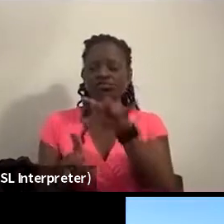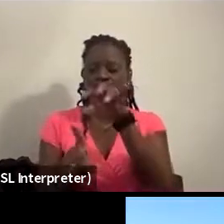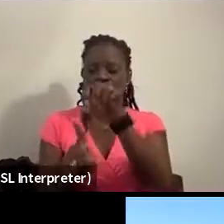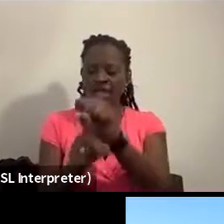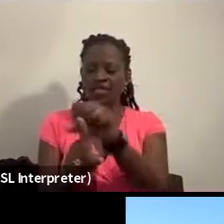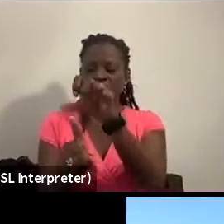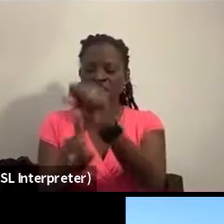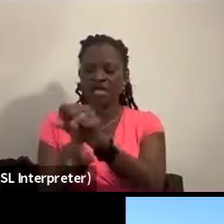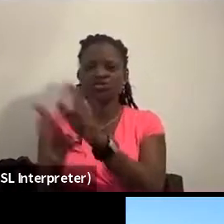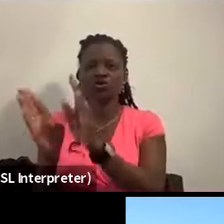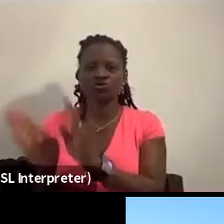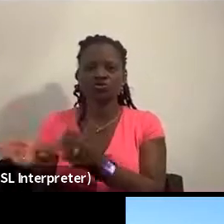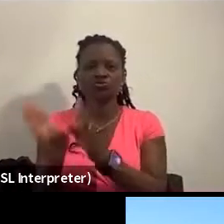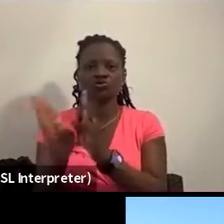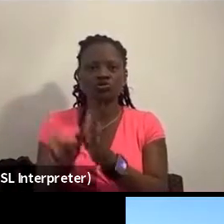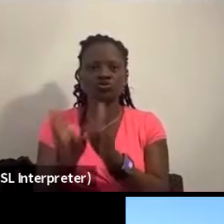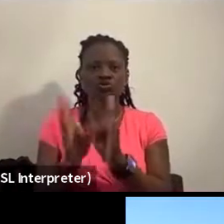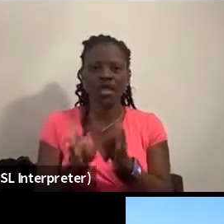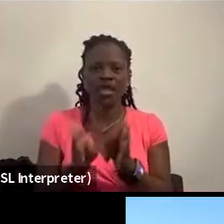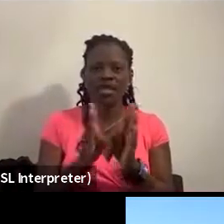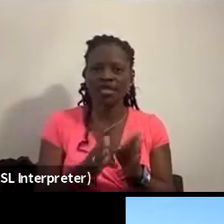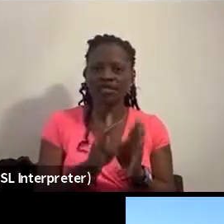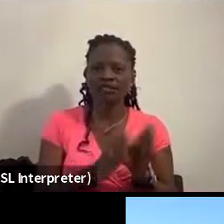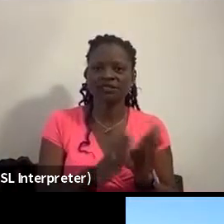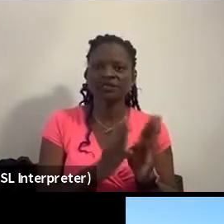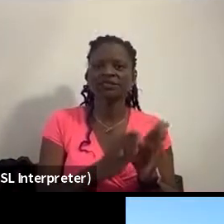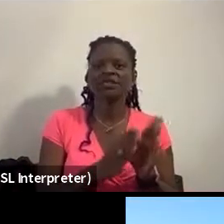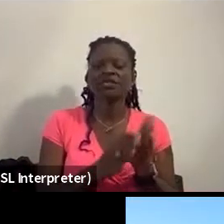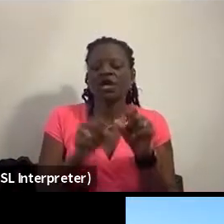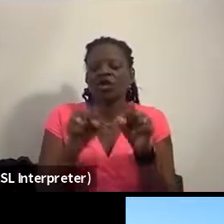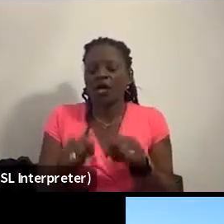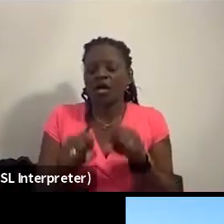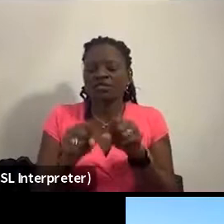that we're trying to figure out might be associated with any of these vaccines.